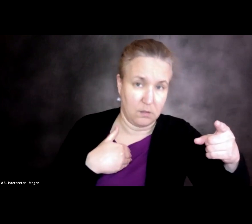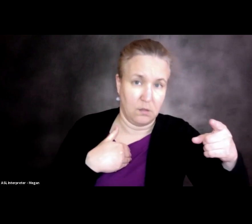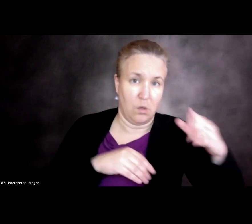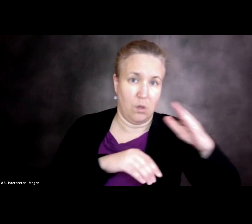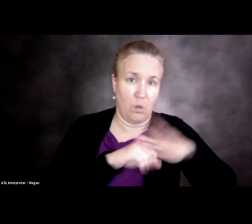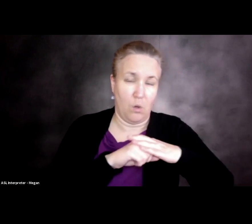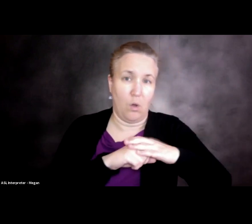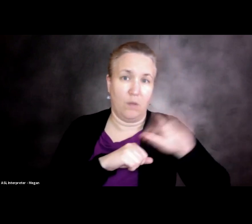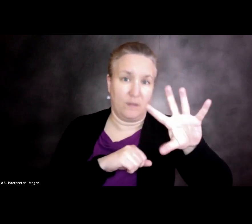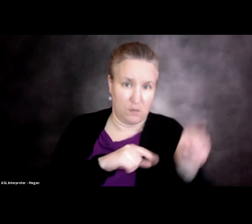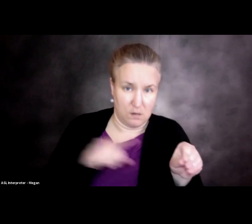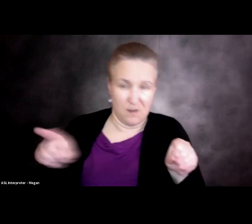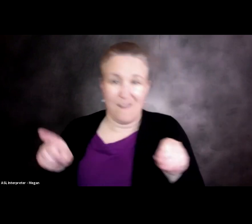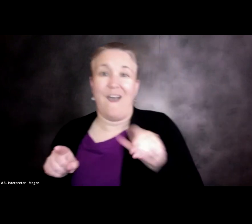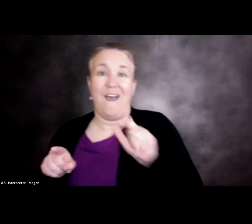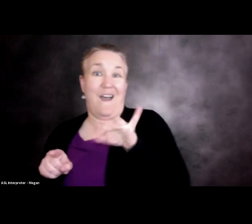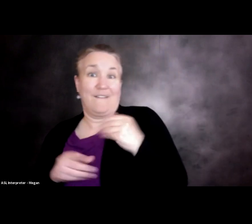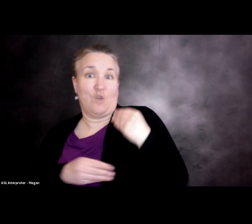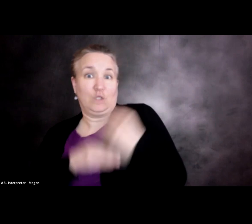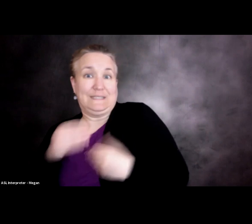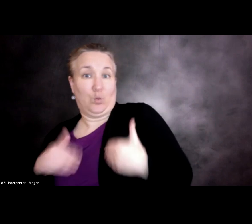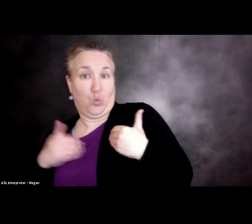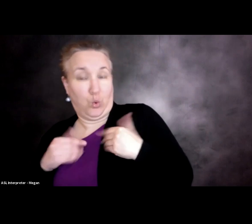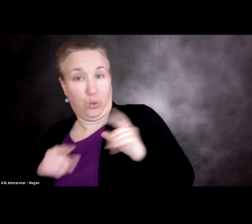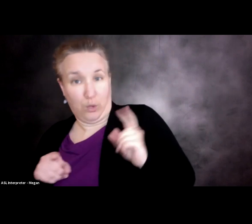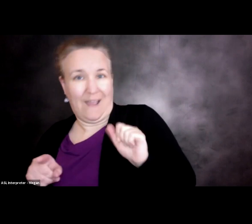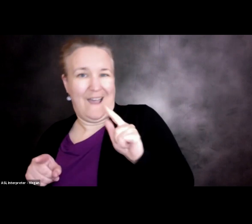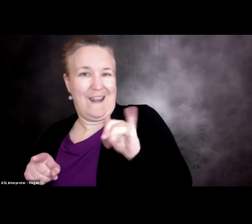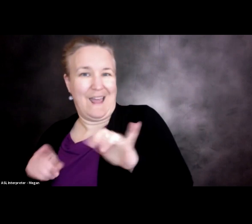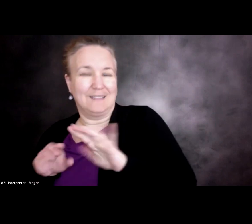and Afro descendant youth in the Atlantic diaspora